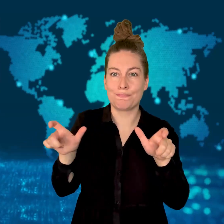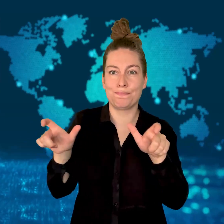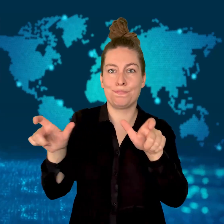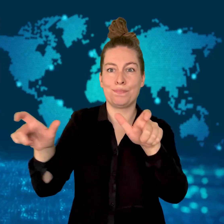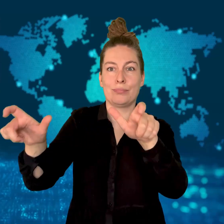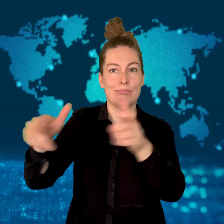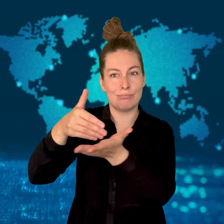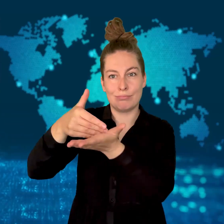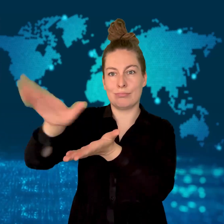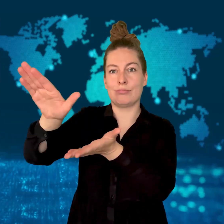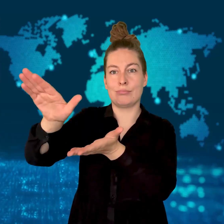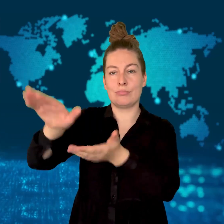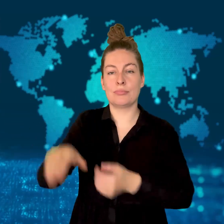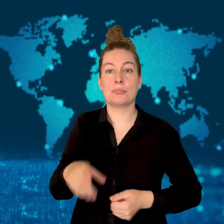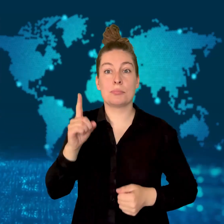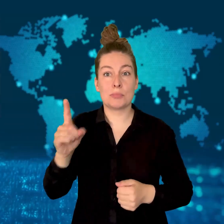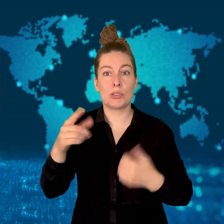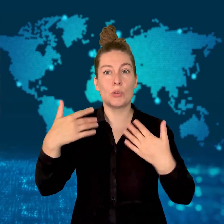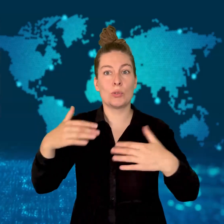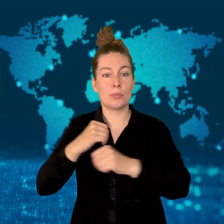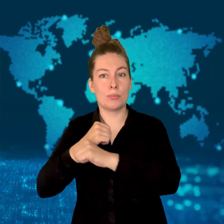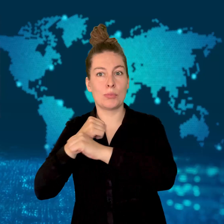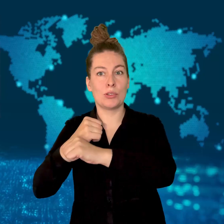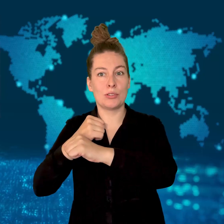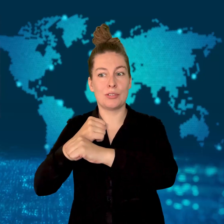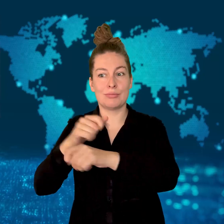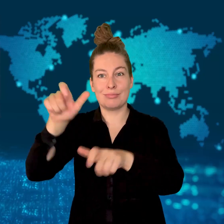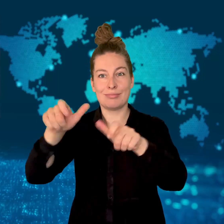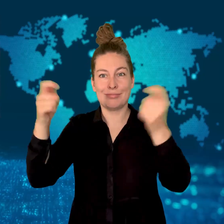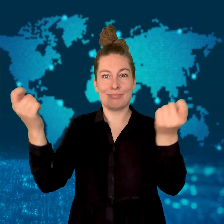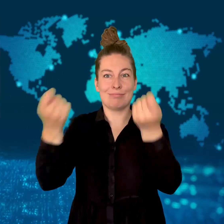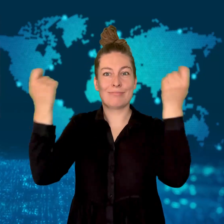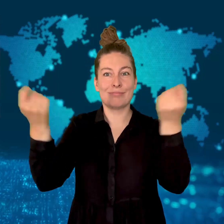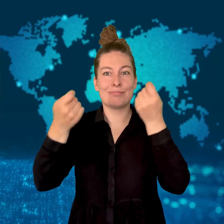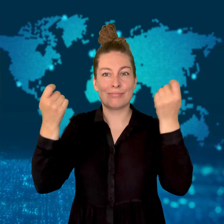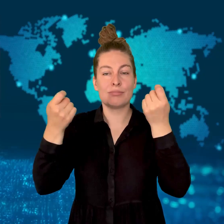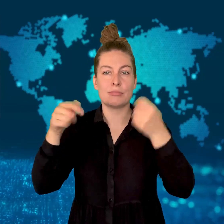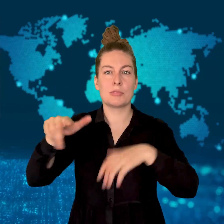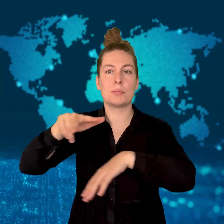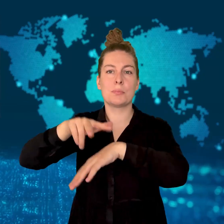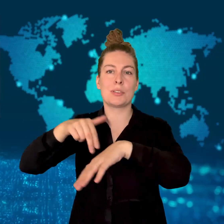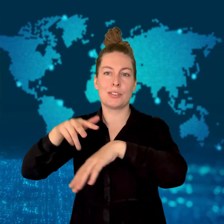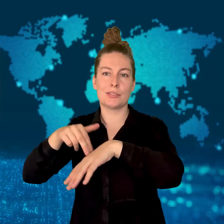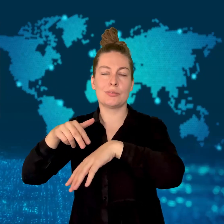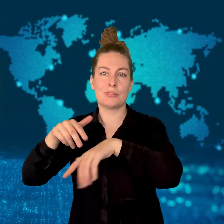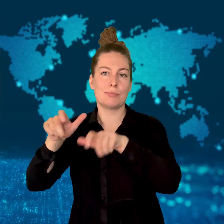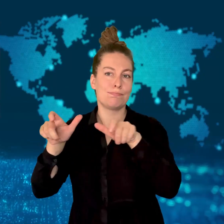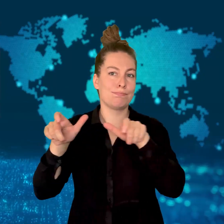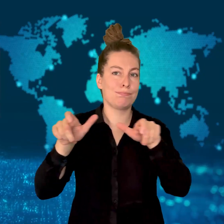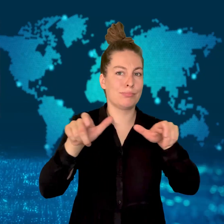Hundreds of city workers were involved.